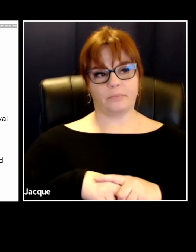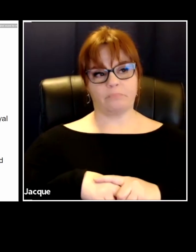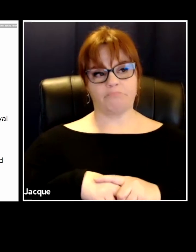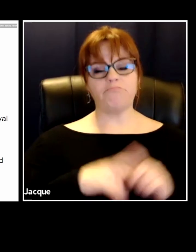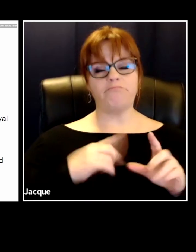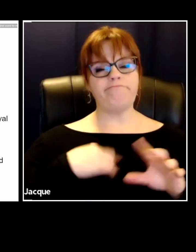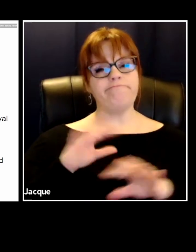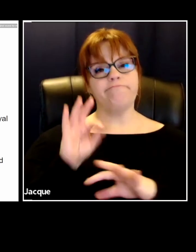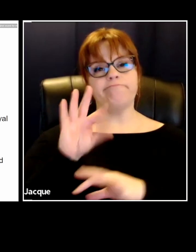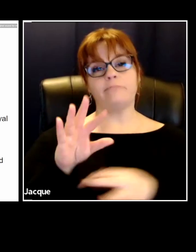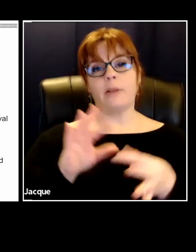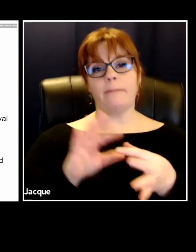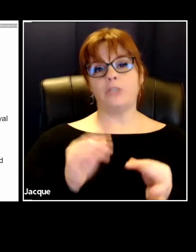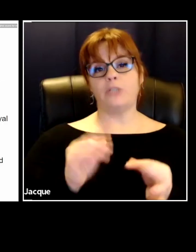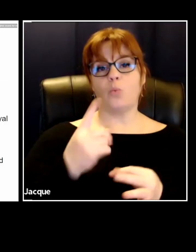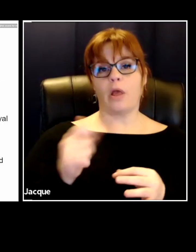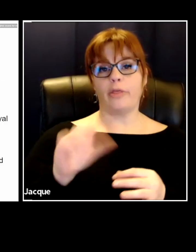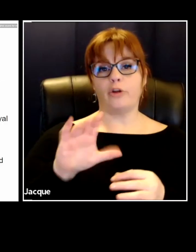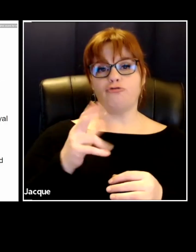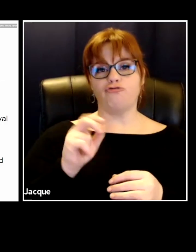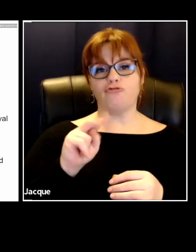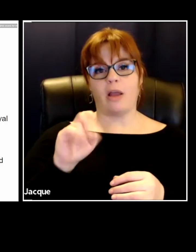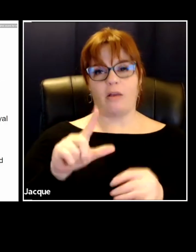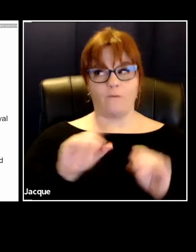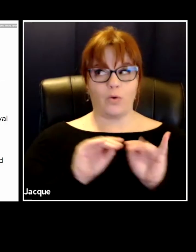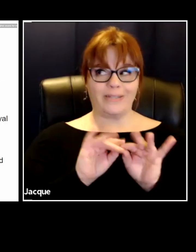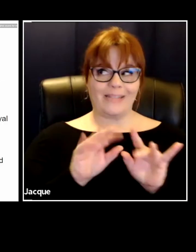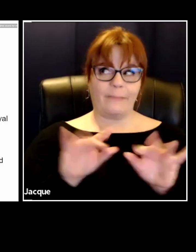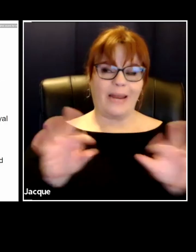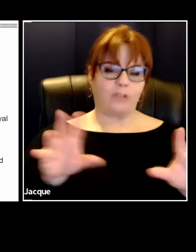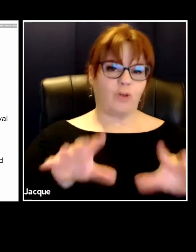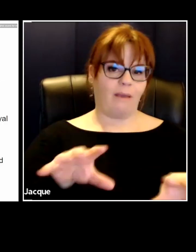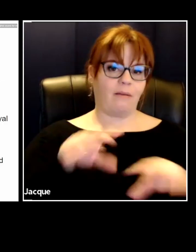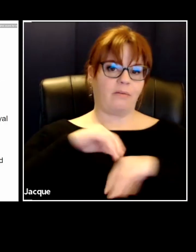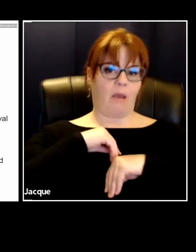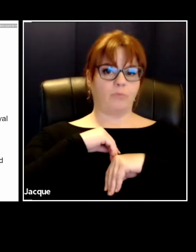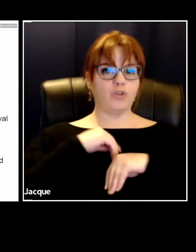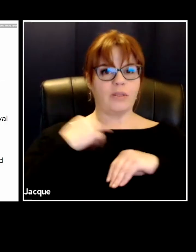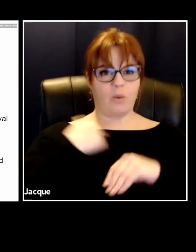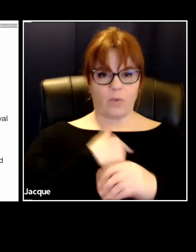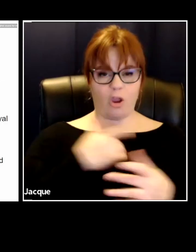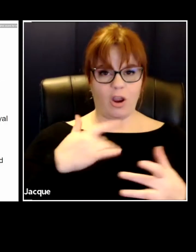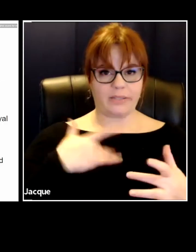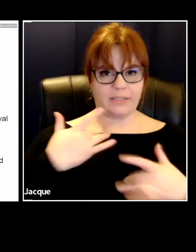other channel for for kind of dissemination and adoption that we're excited about. Um, and this is